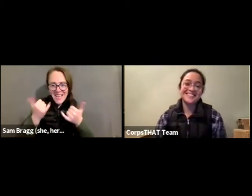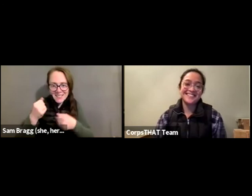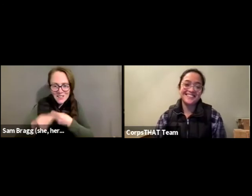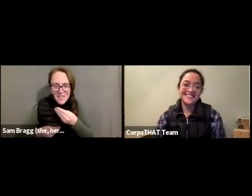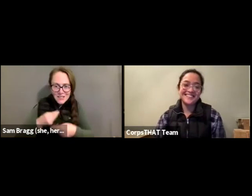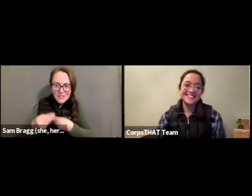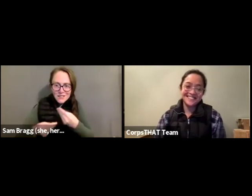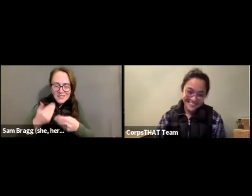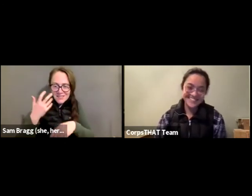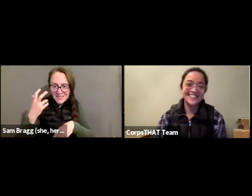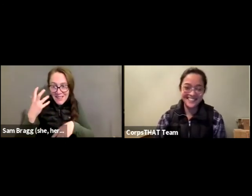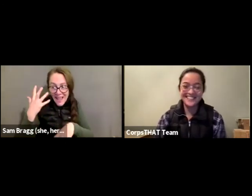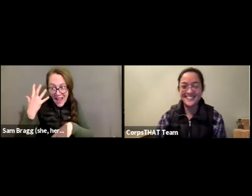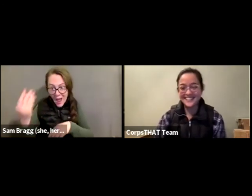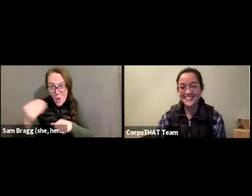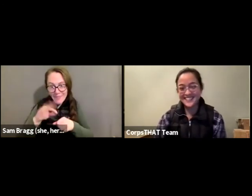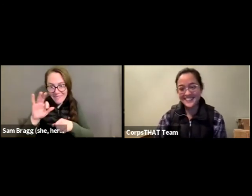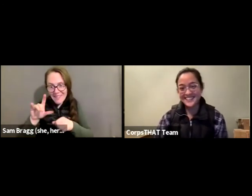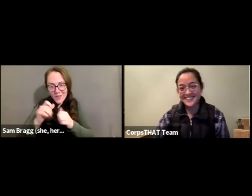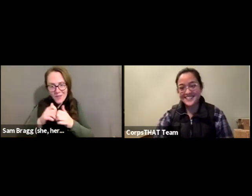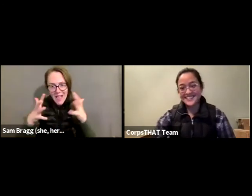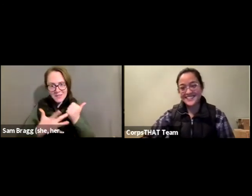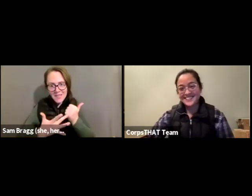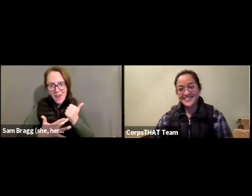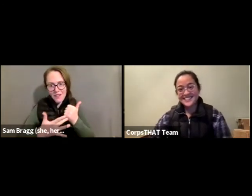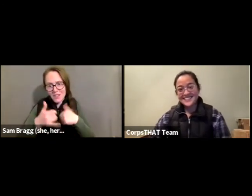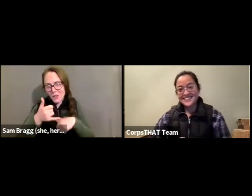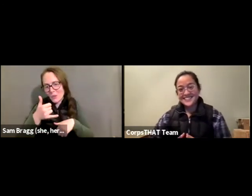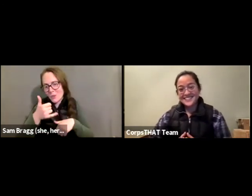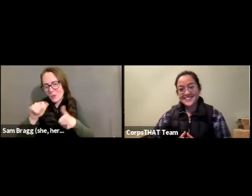that's challenging right now especially with funding when out in the field without